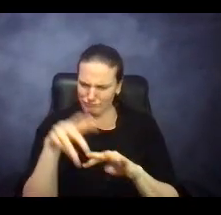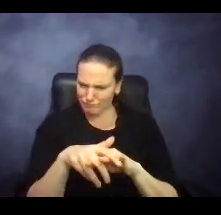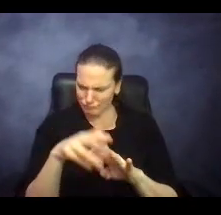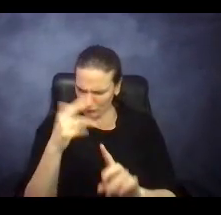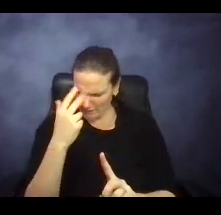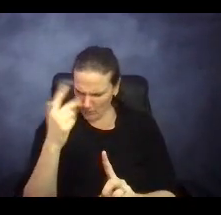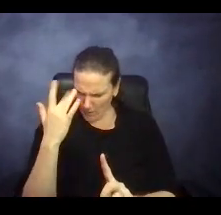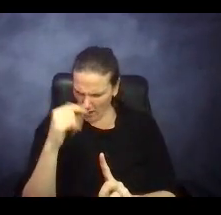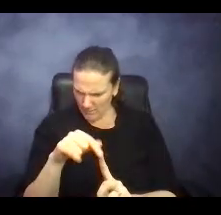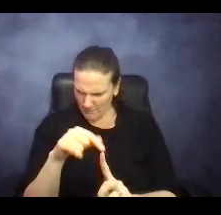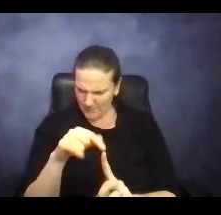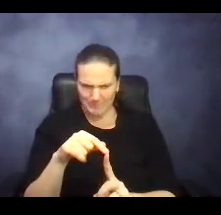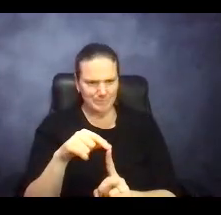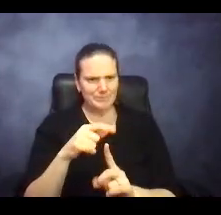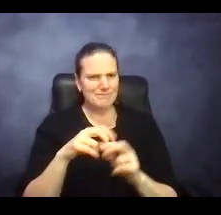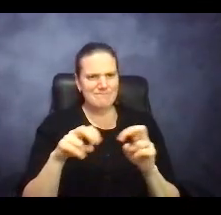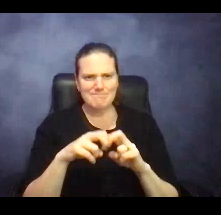and getting to like what is eating you,